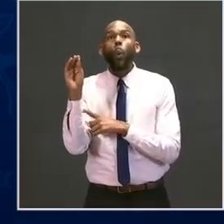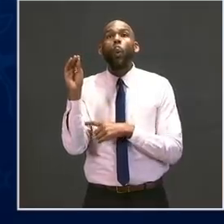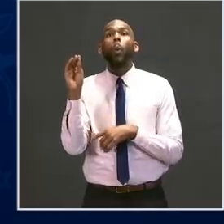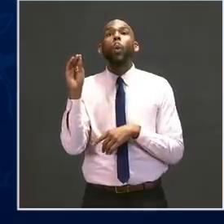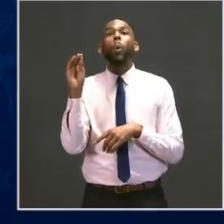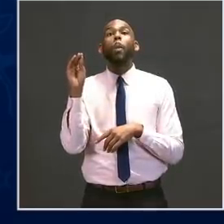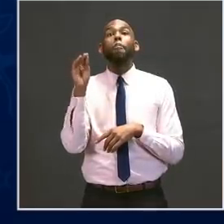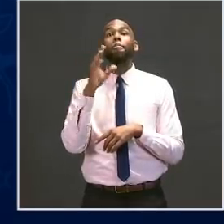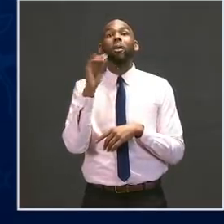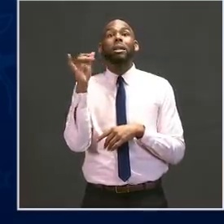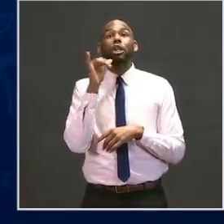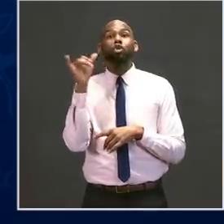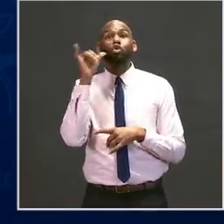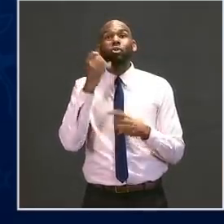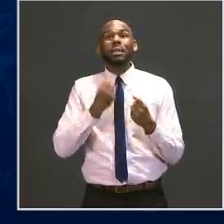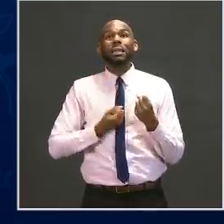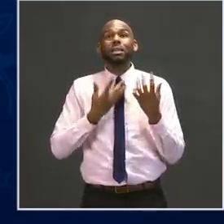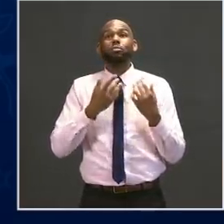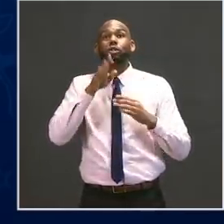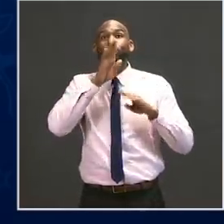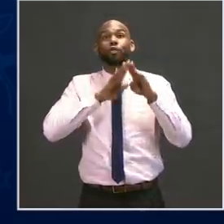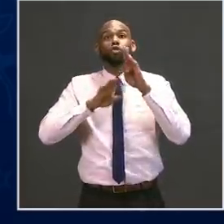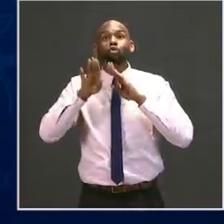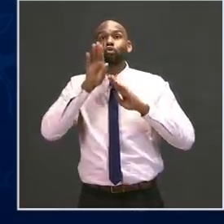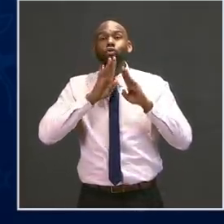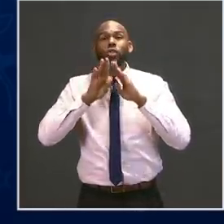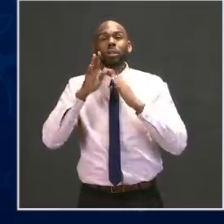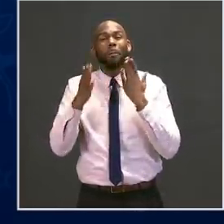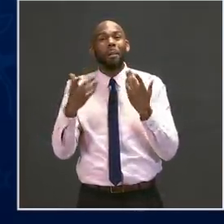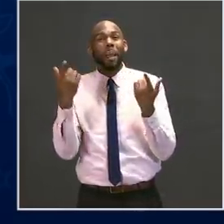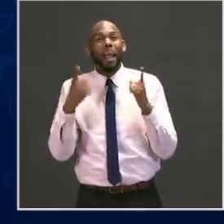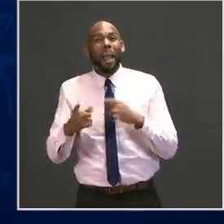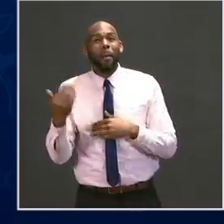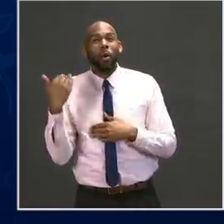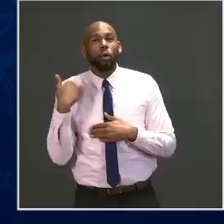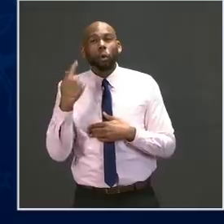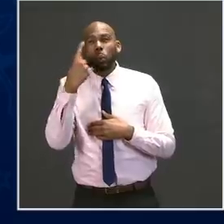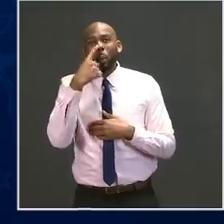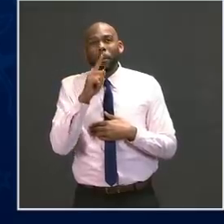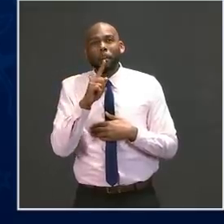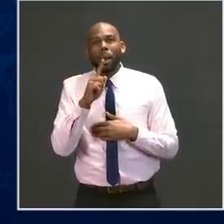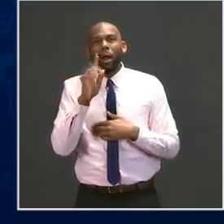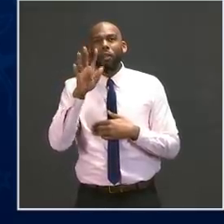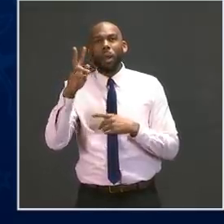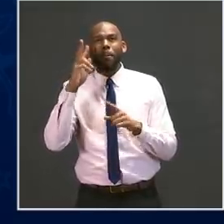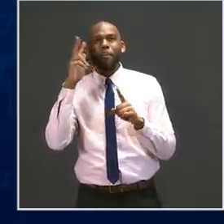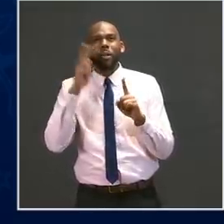that expressed some frustration that the call hasn't happened already. So can you tell us, from the White House perspective, you know, why hasn't that call happened?